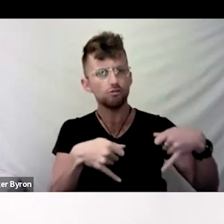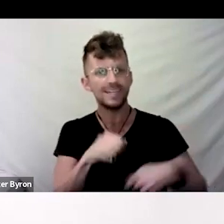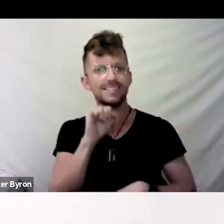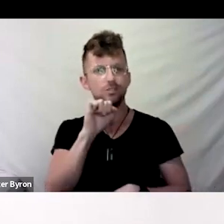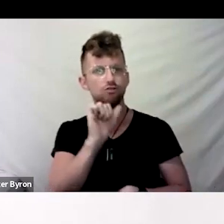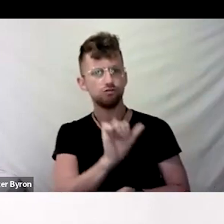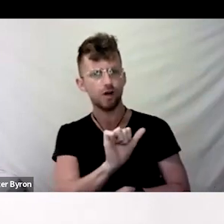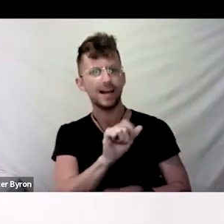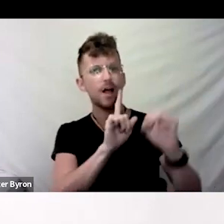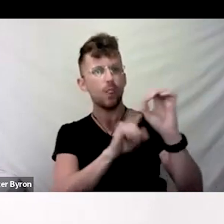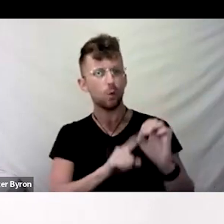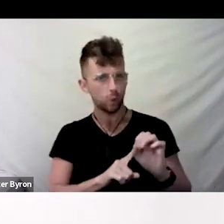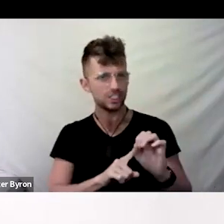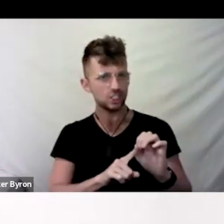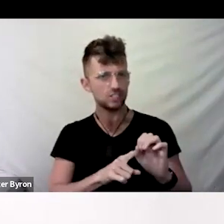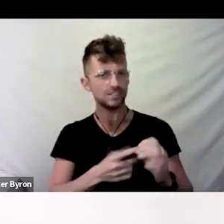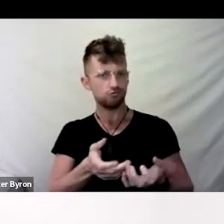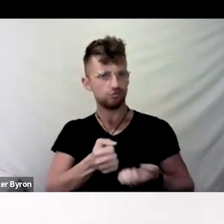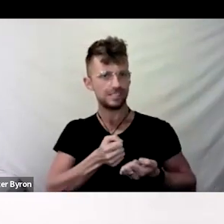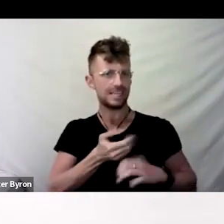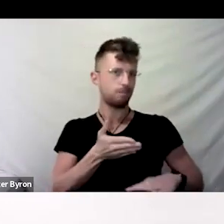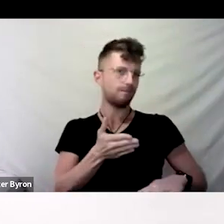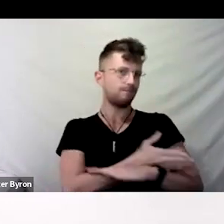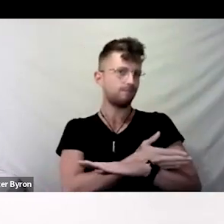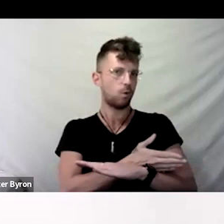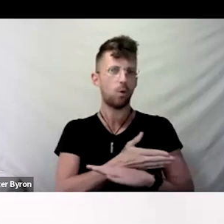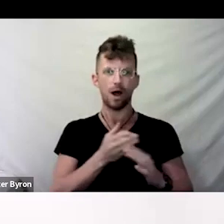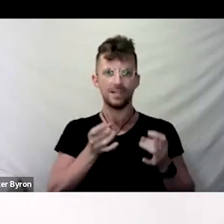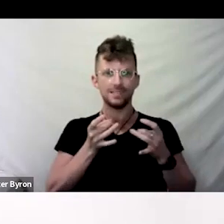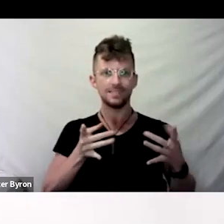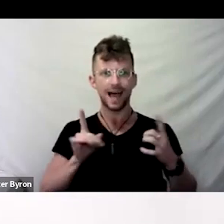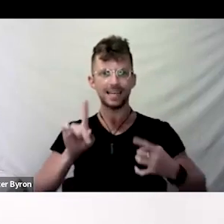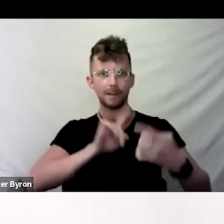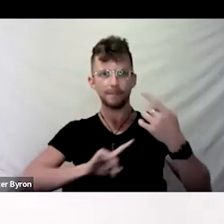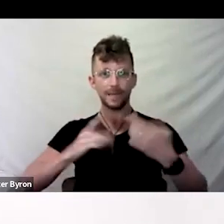and everything, but just for clarification, even if we have covered them.